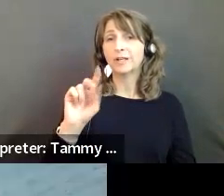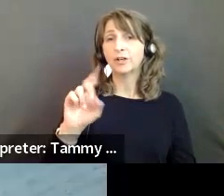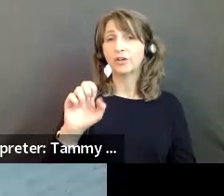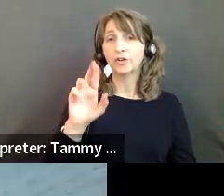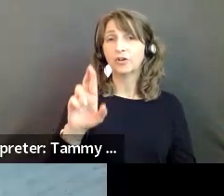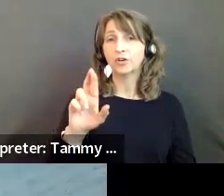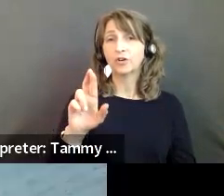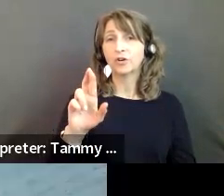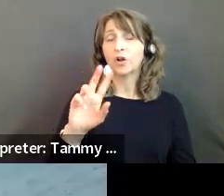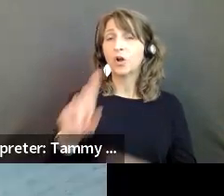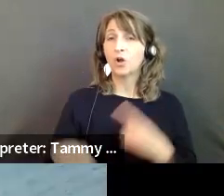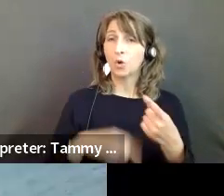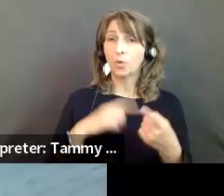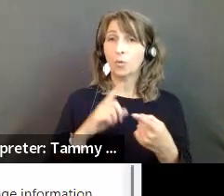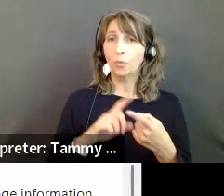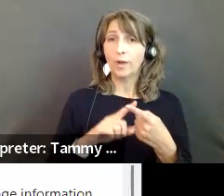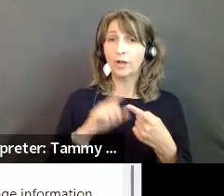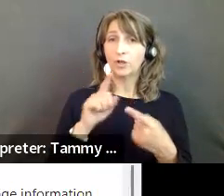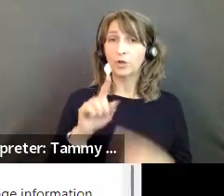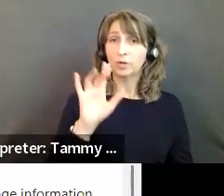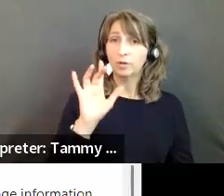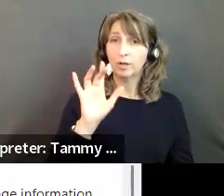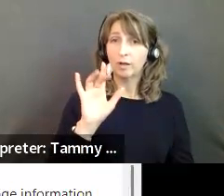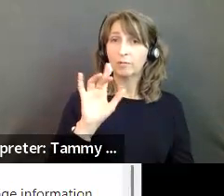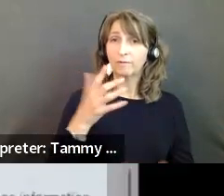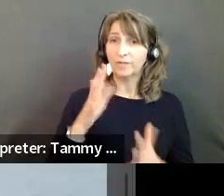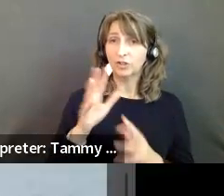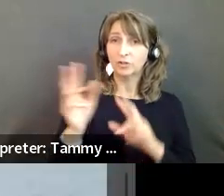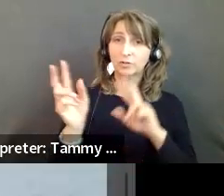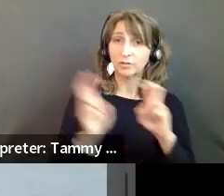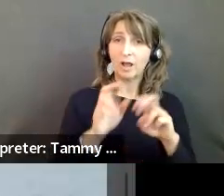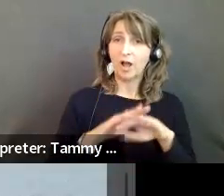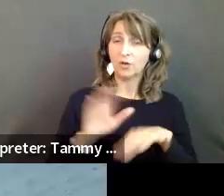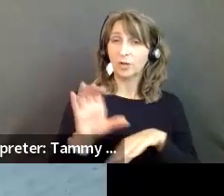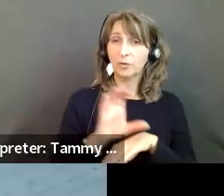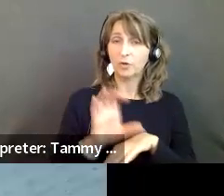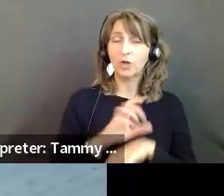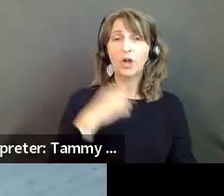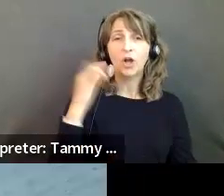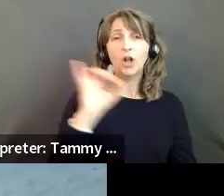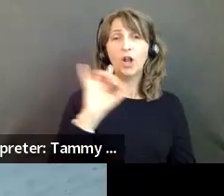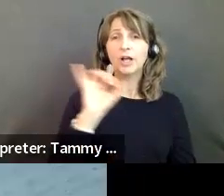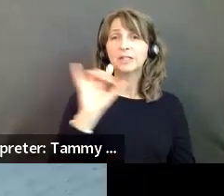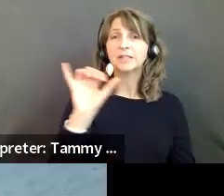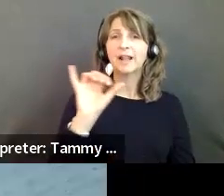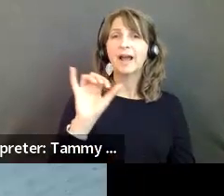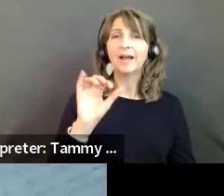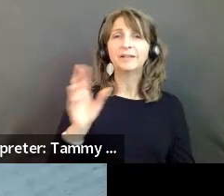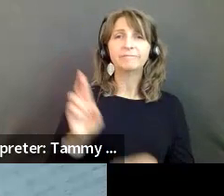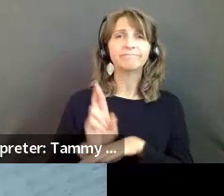Whenever you have that loaded on your computer. It looks like a little space ship and I think it's right here.